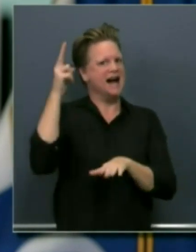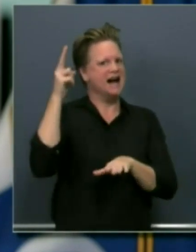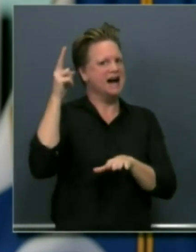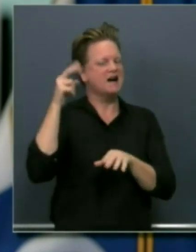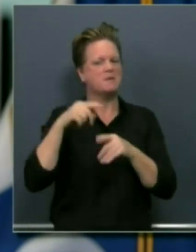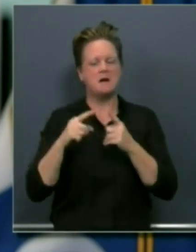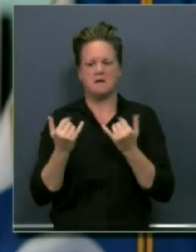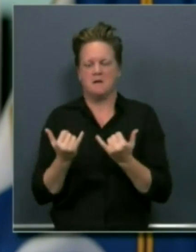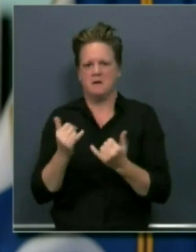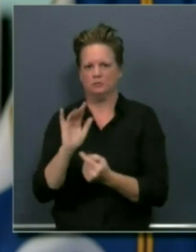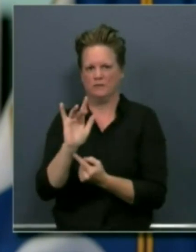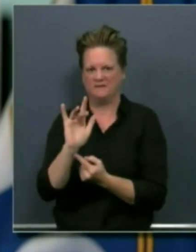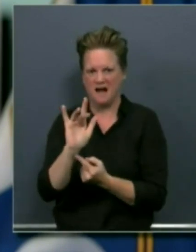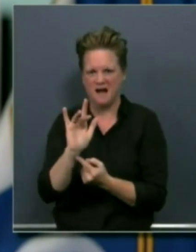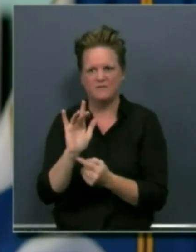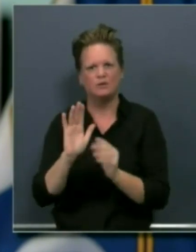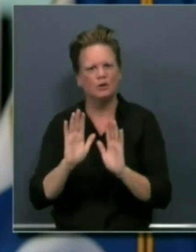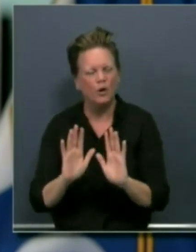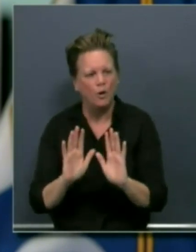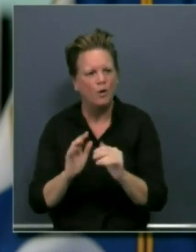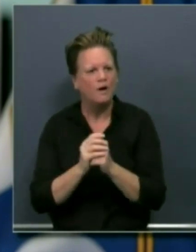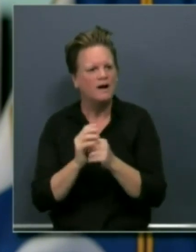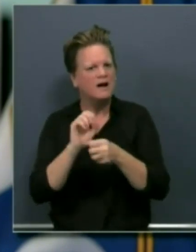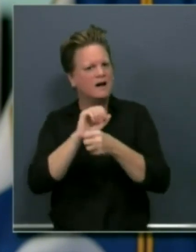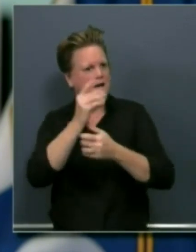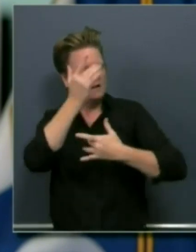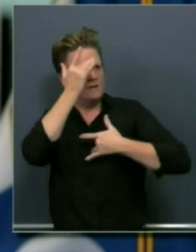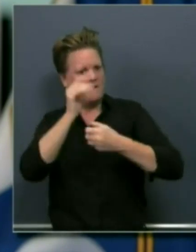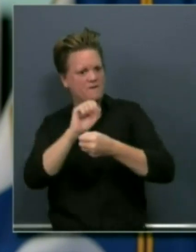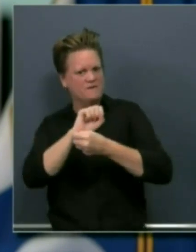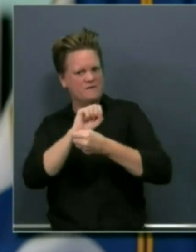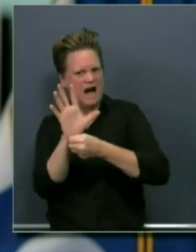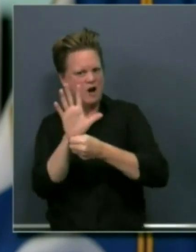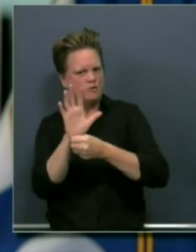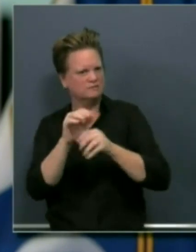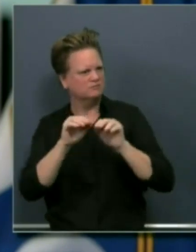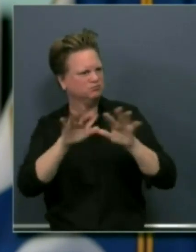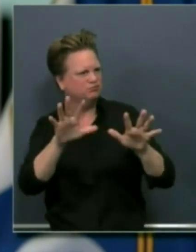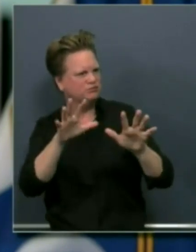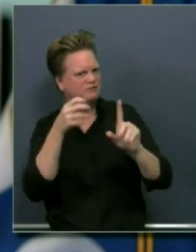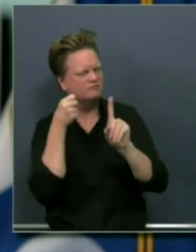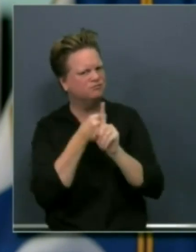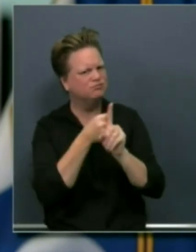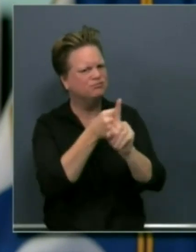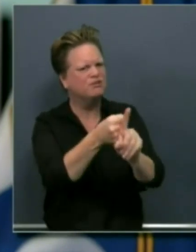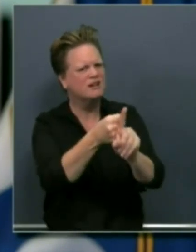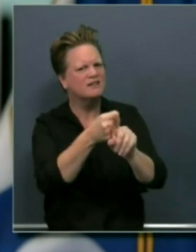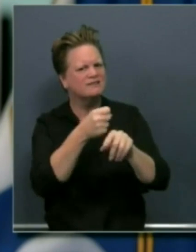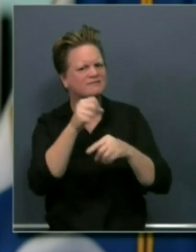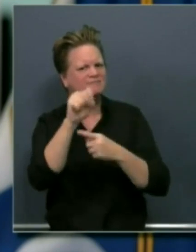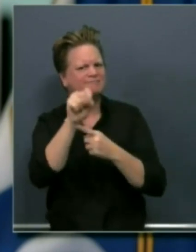CRY FROM HOW WE BEGAN LAST WAS SUBSTANTIALLY HIGHER NUMBER OF DEATHS BUT WE'RE STILL SEEN LIVES LOST FROM THIS PANDEMIC.